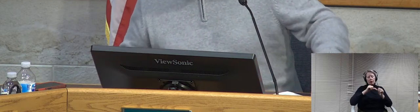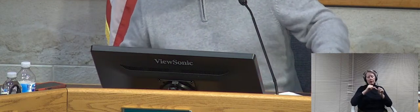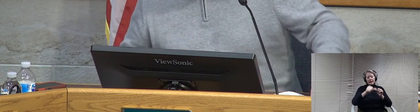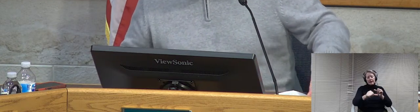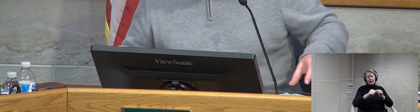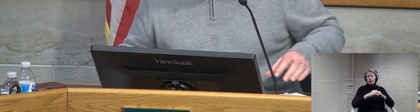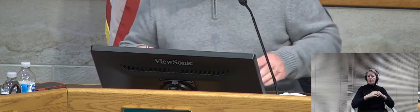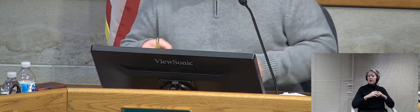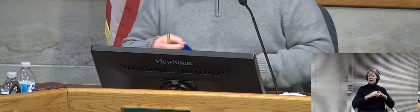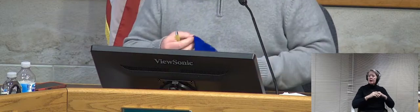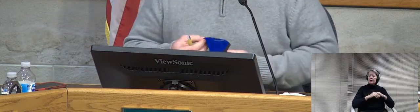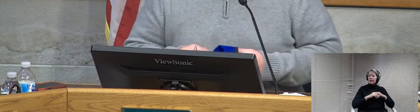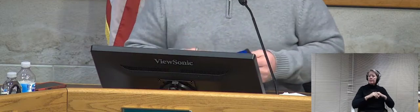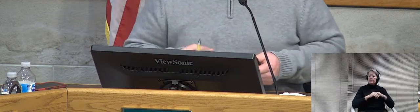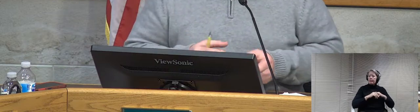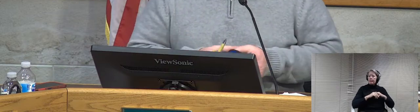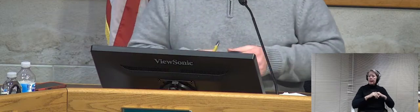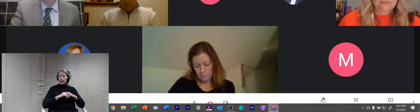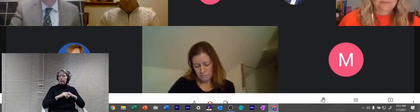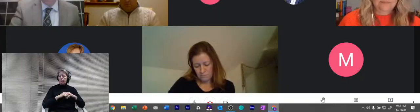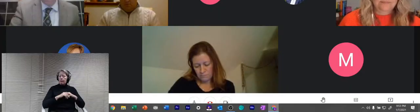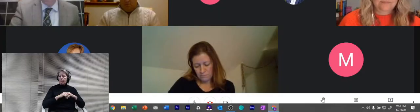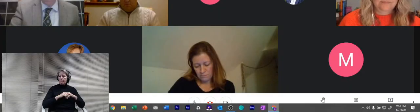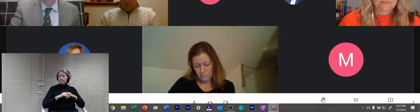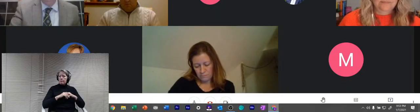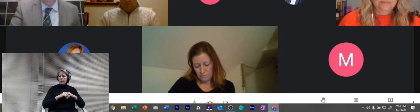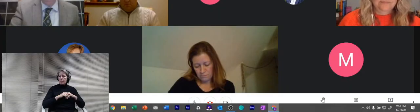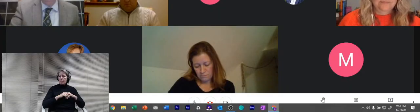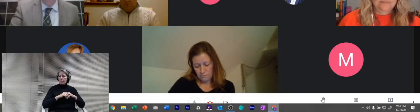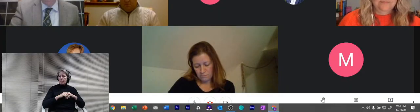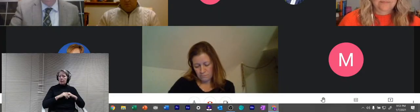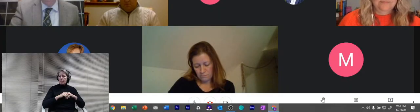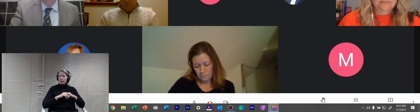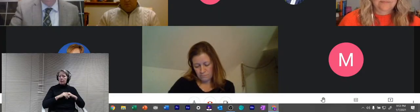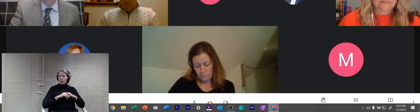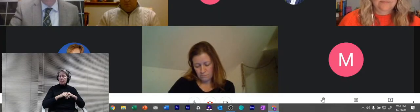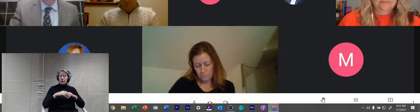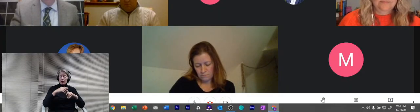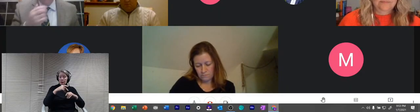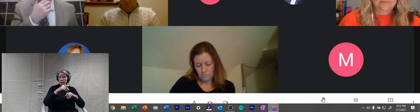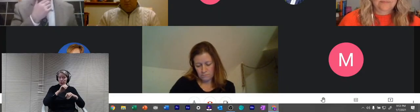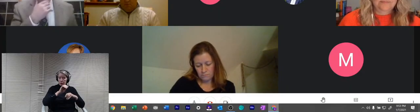Ready for fall yes so Mr Chair, members of the board. I'd like